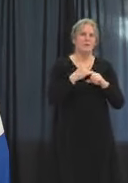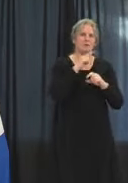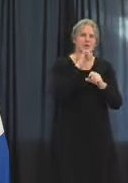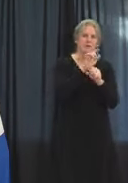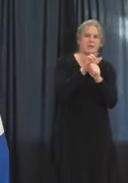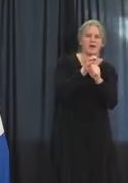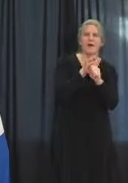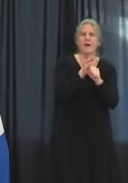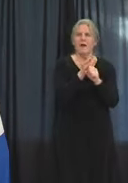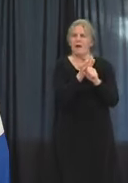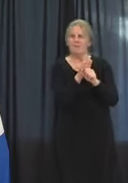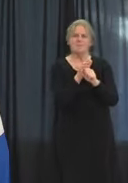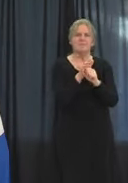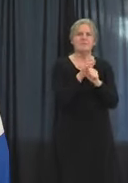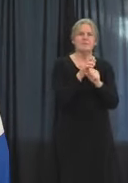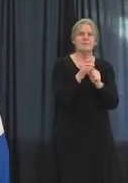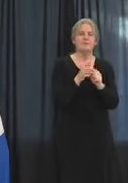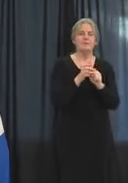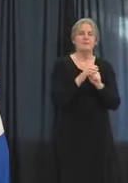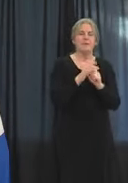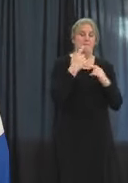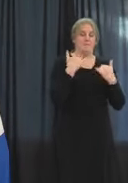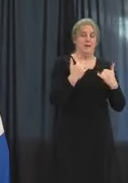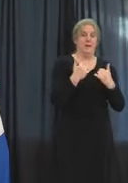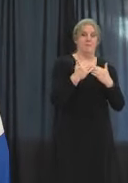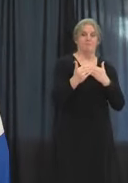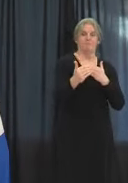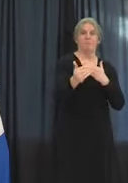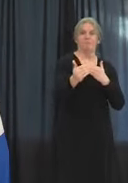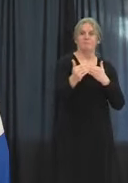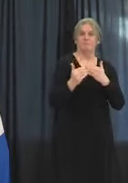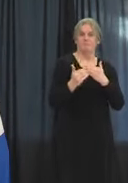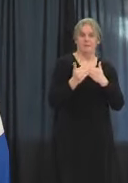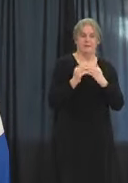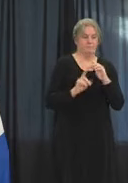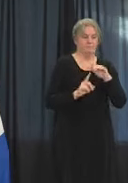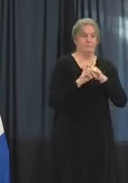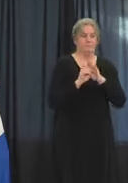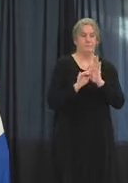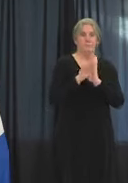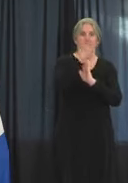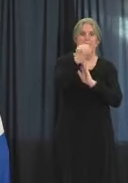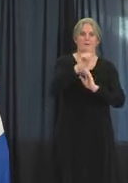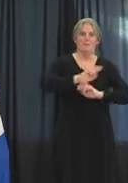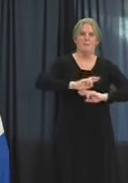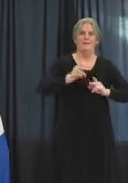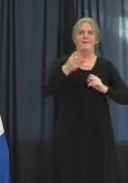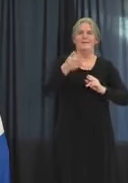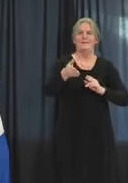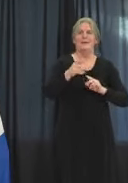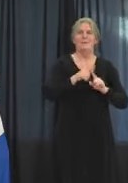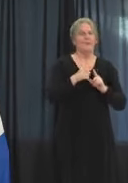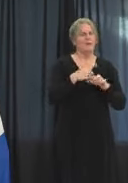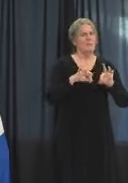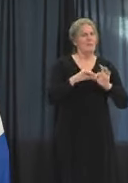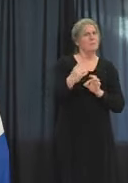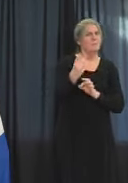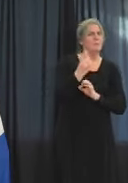system, making sure that we have adequate inventory not just for now but for a surge in the future, it is definitely an